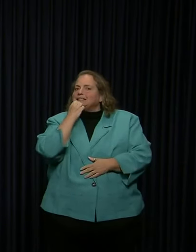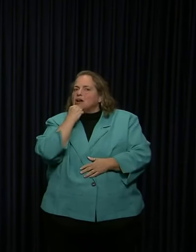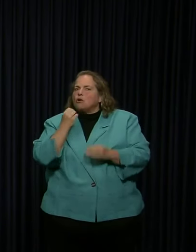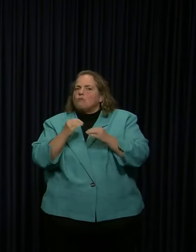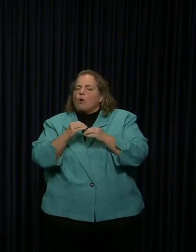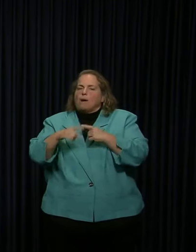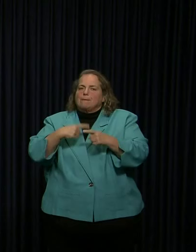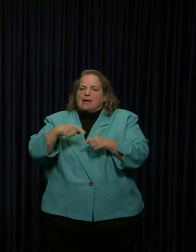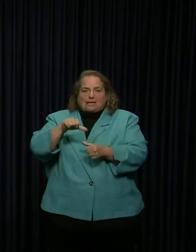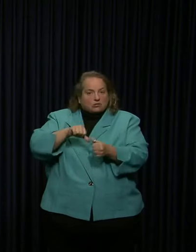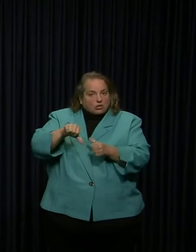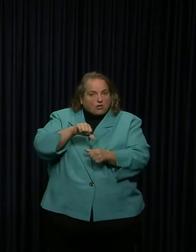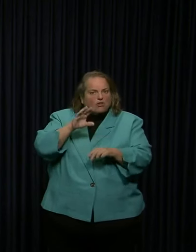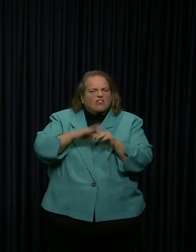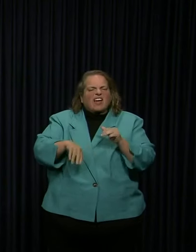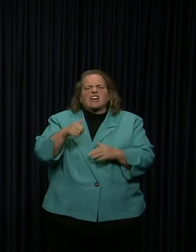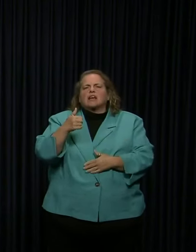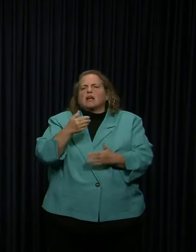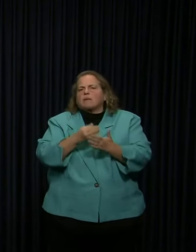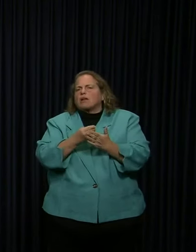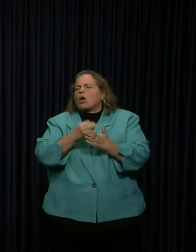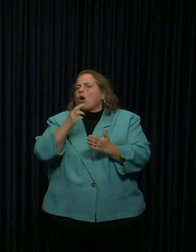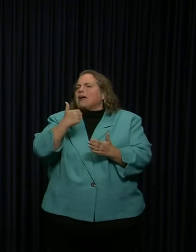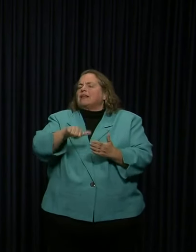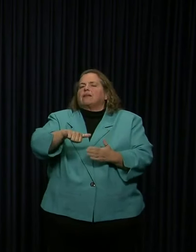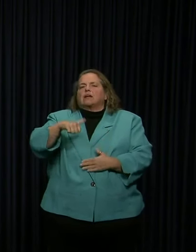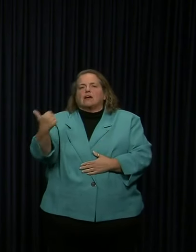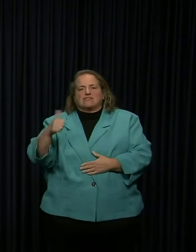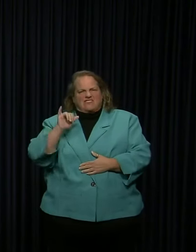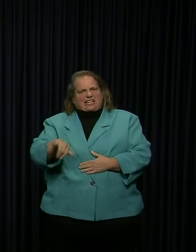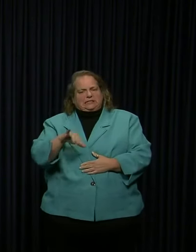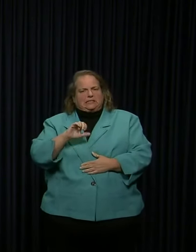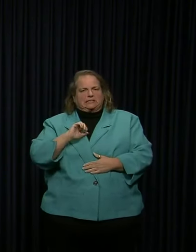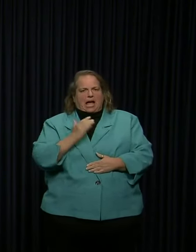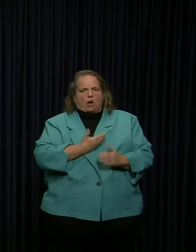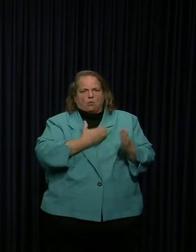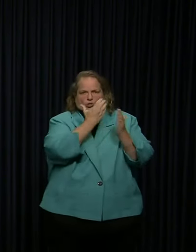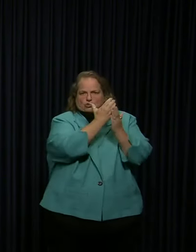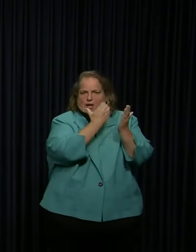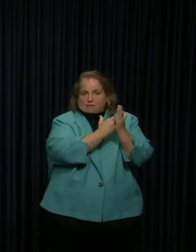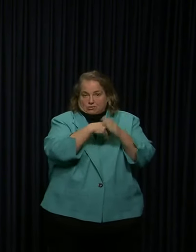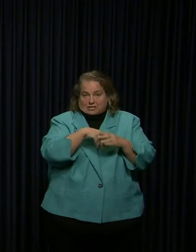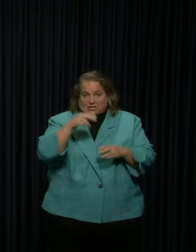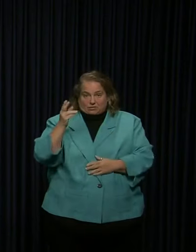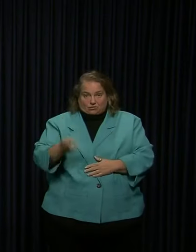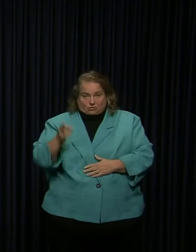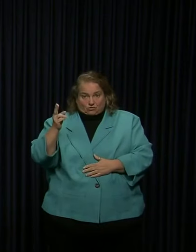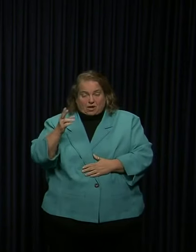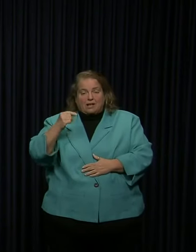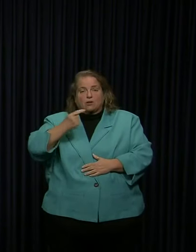AGAINST THIS CORONAVIRUS AND WE, WE ARE MORE UNITED THAN WE HAVE